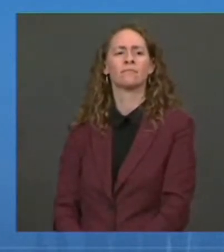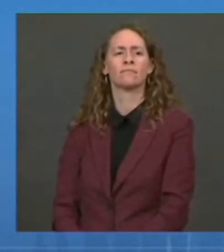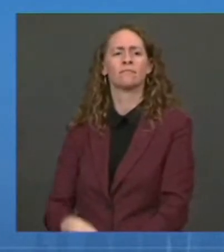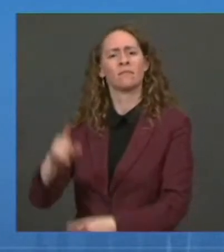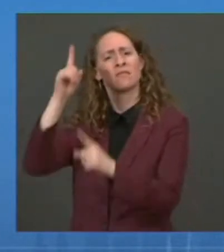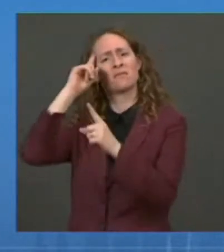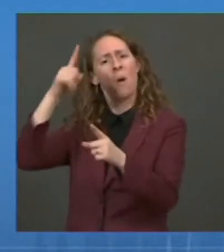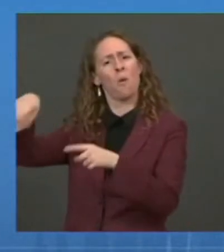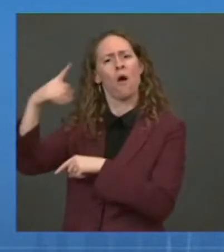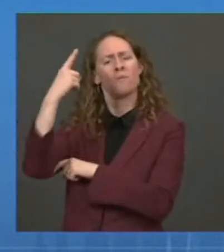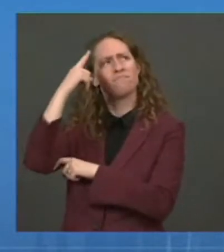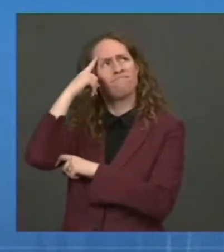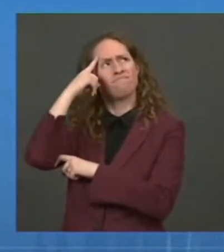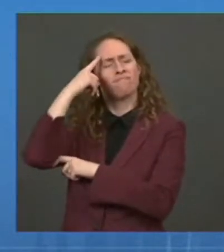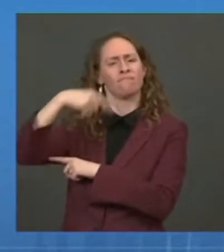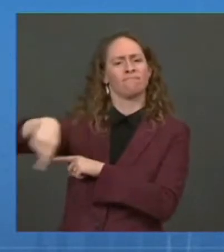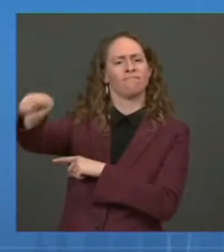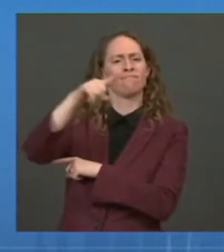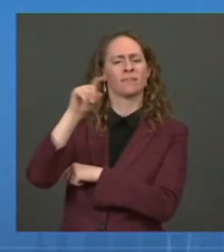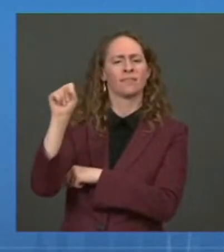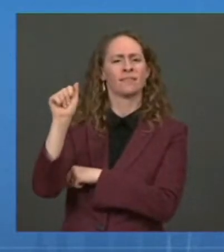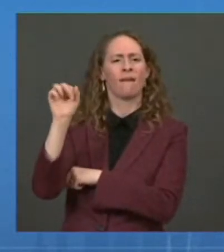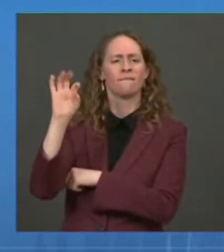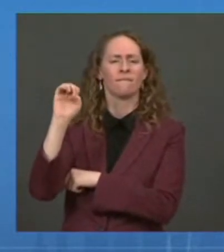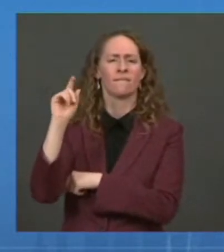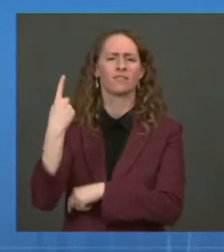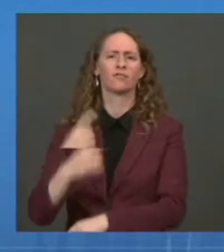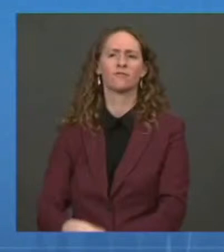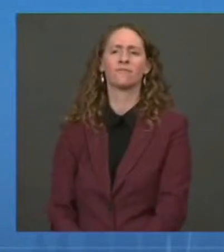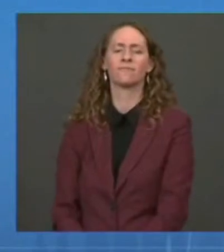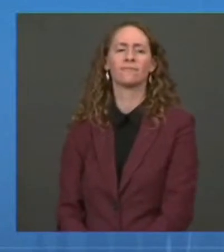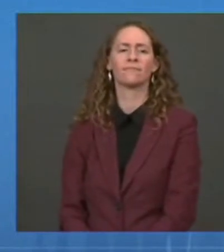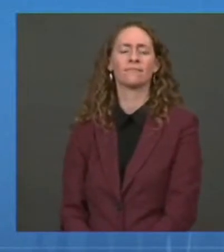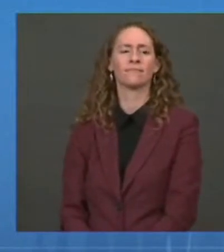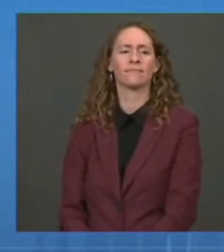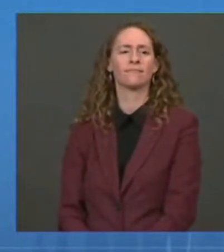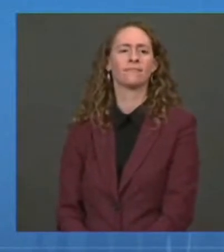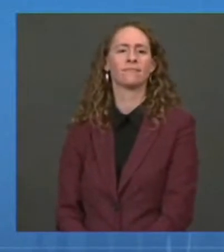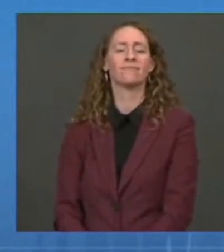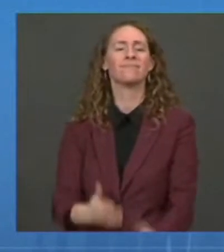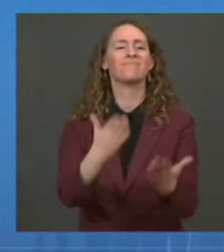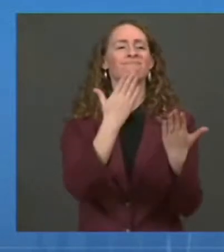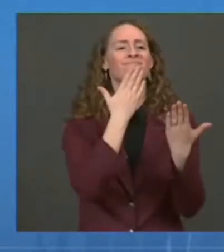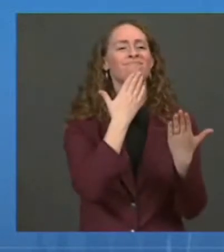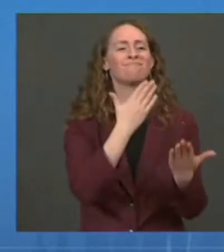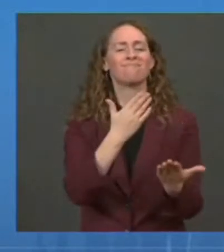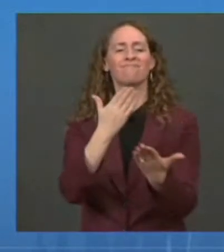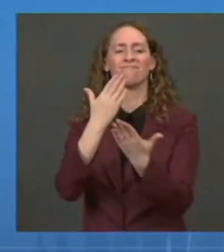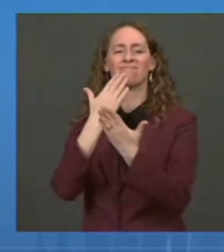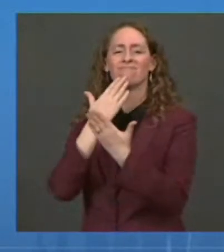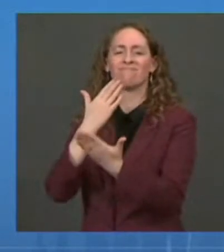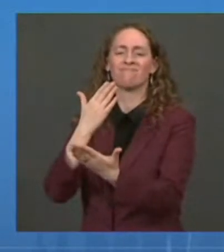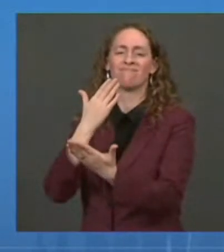SURE WE EP THE AMERICAN PEOPLE SAFE AND THAT WILL